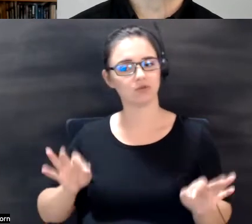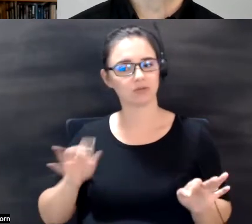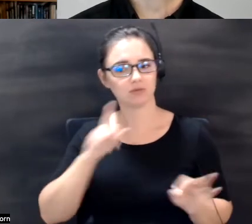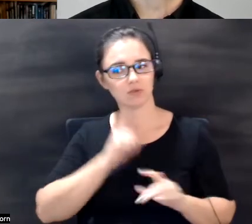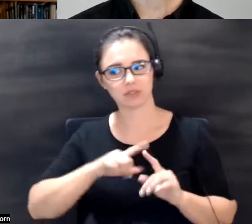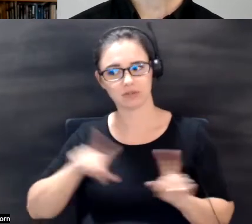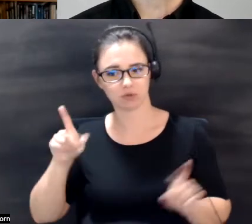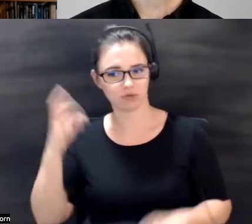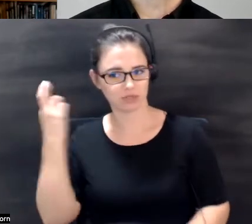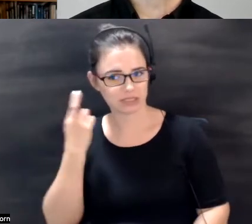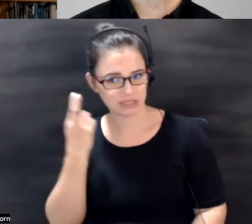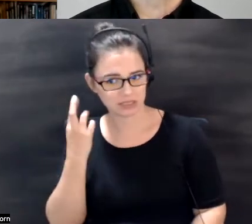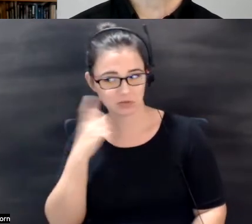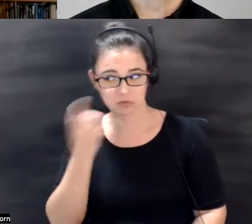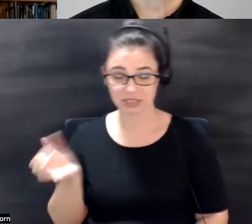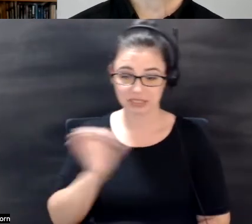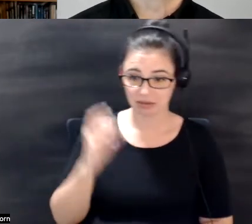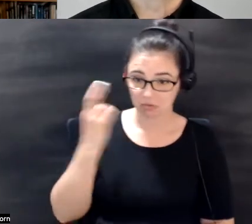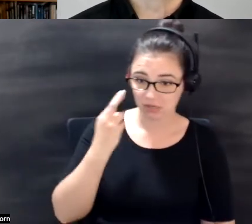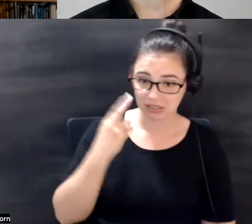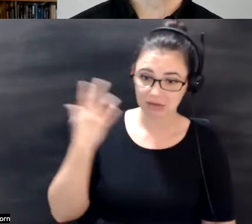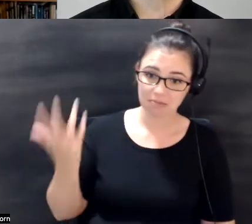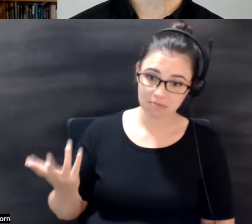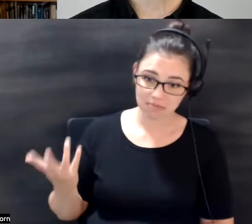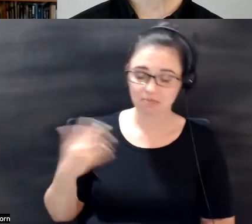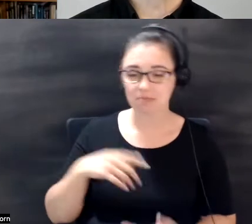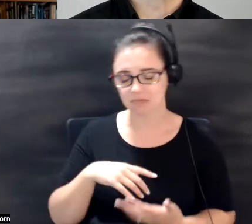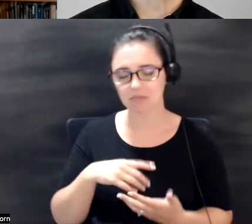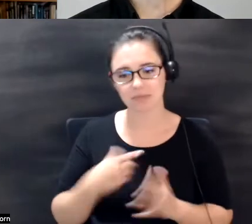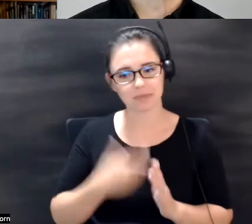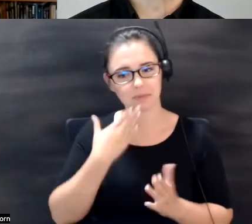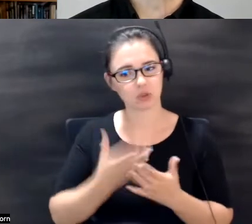or for the same reason, you know. It's, it's a good point.